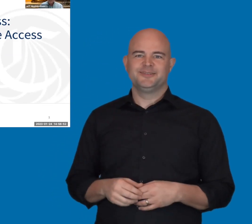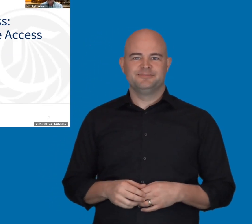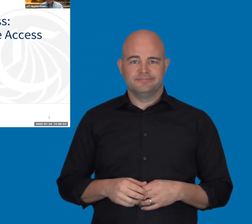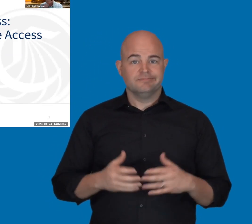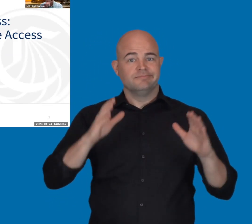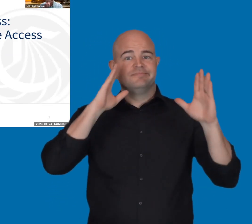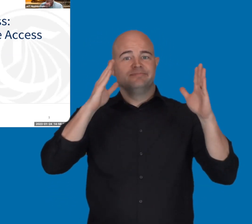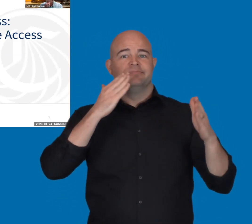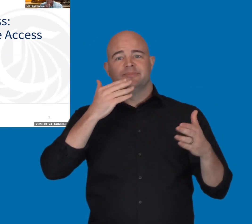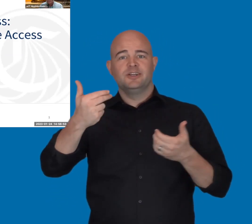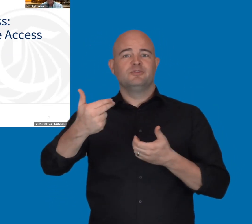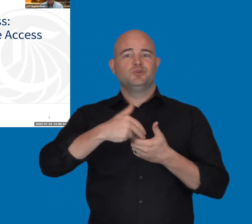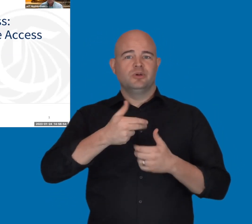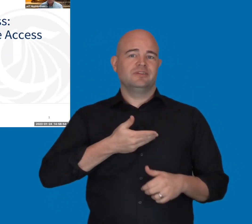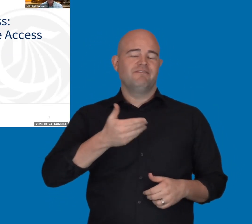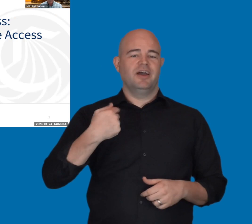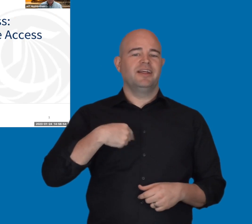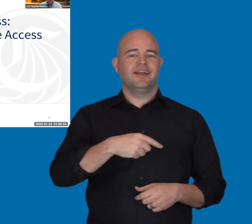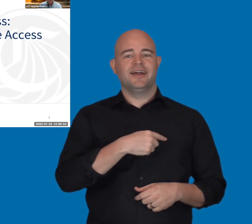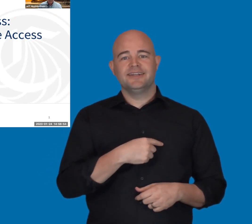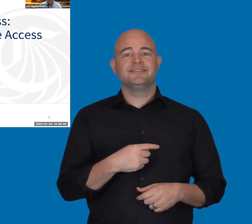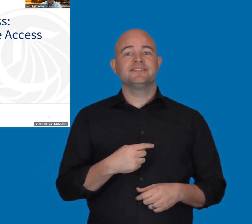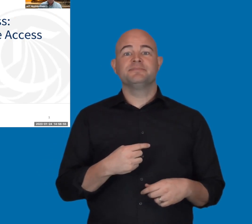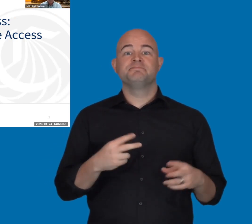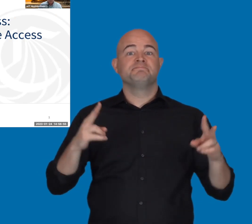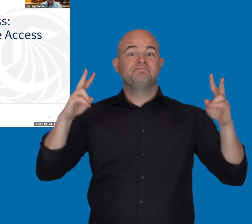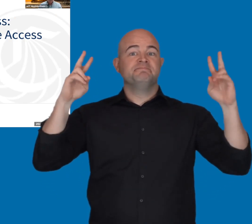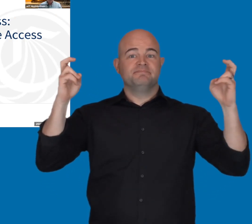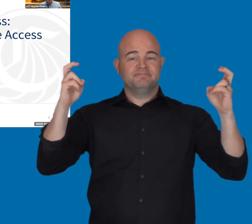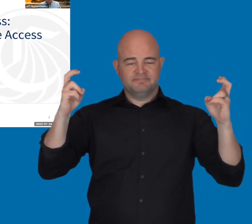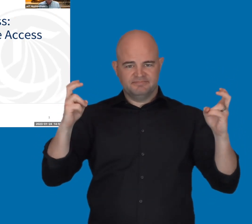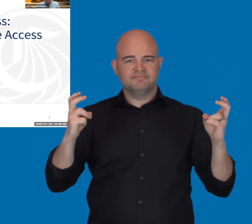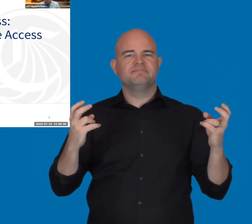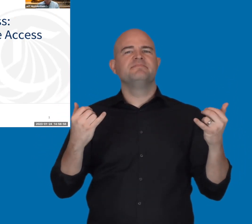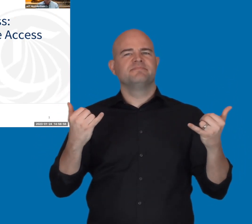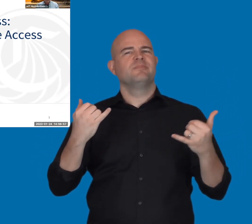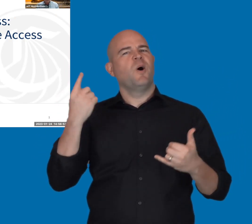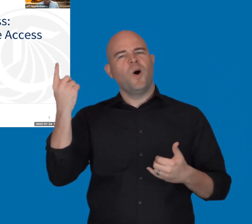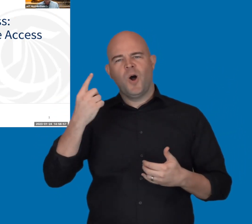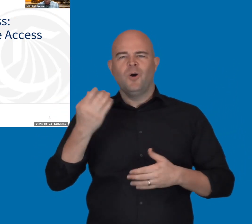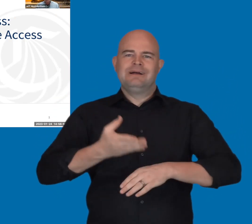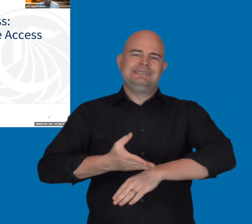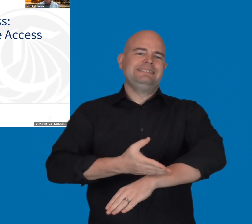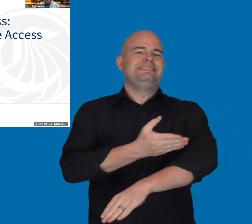Always in these moments is where I freeze. So, let me see if I can share this, but really apologies.